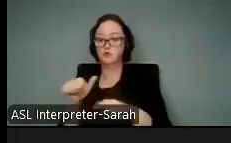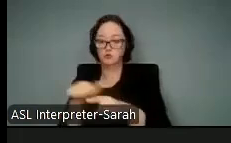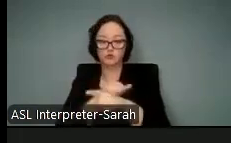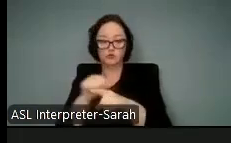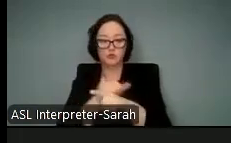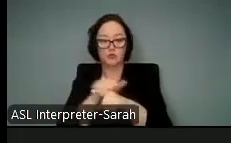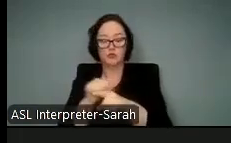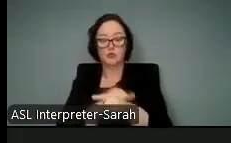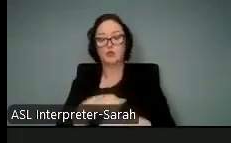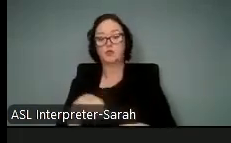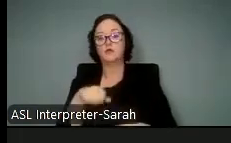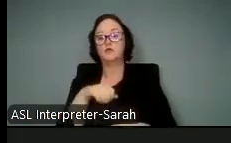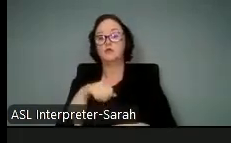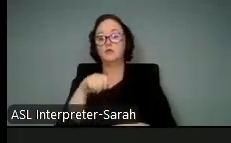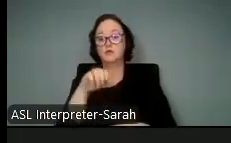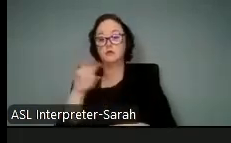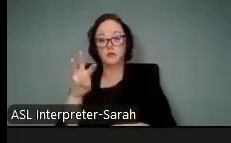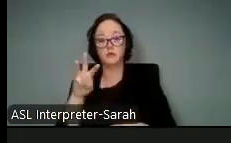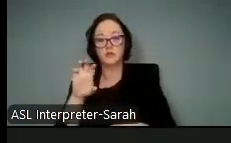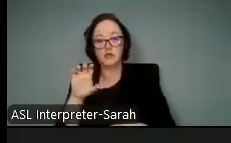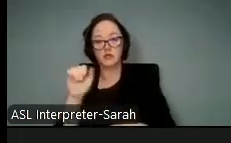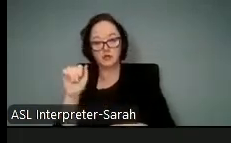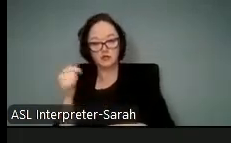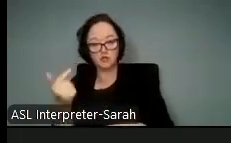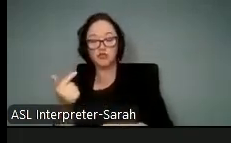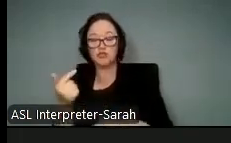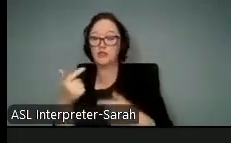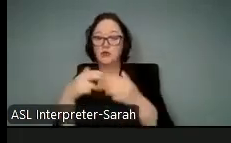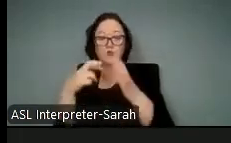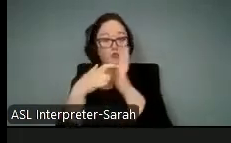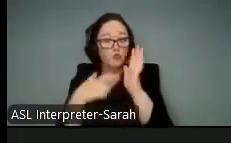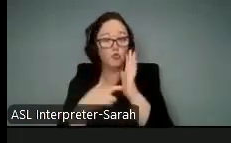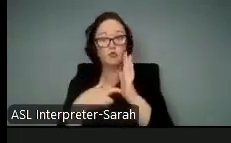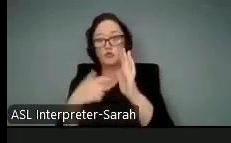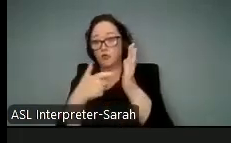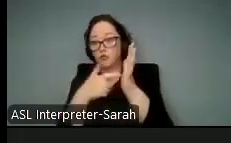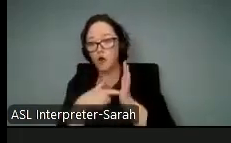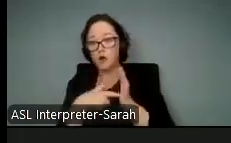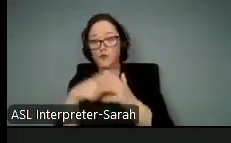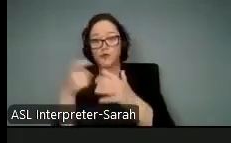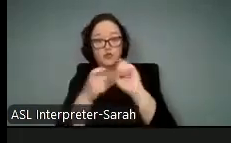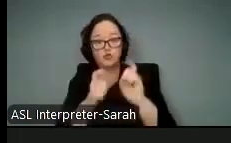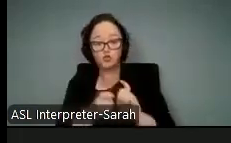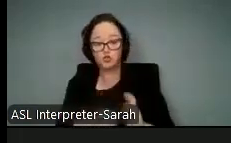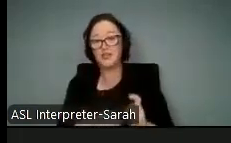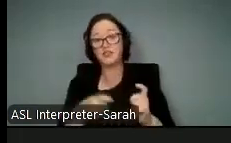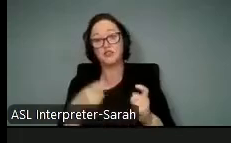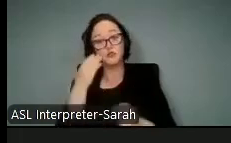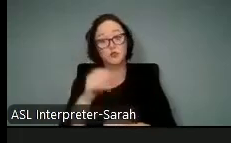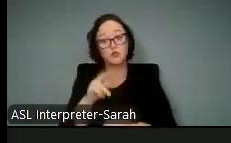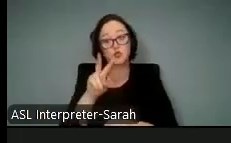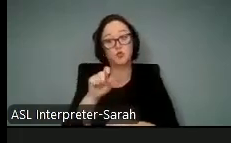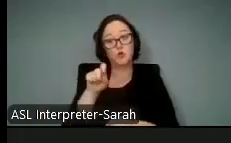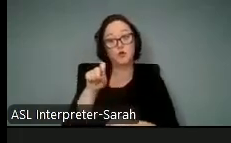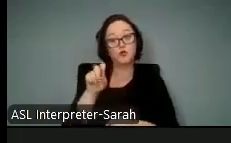the rules change, the requirements change. As WCAG 2.2 becomes widely adopted, as we test it,